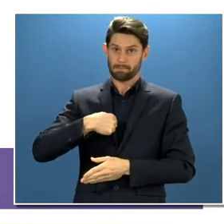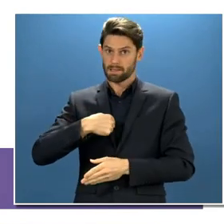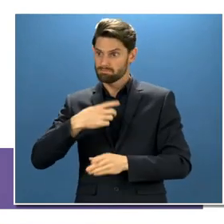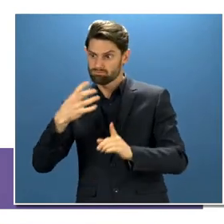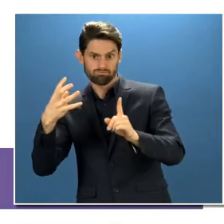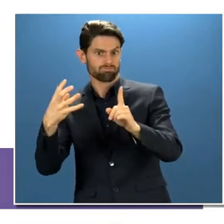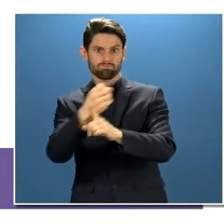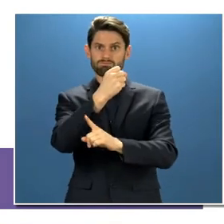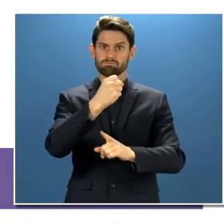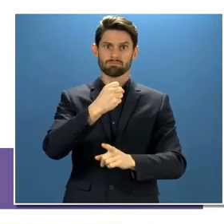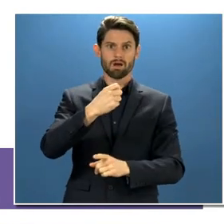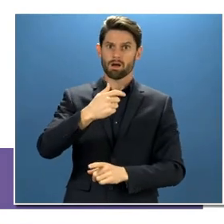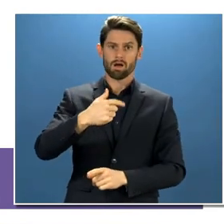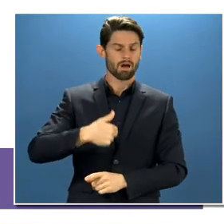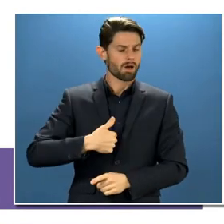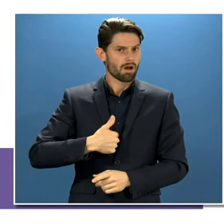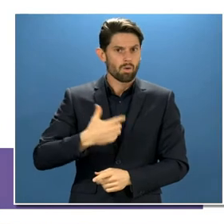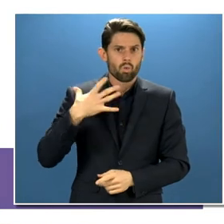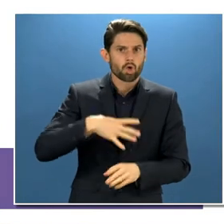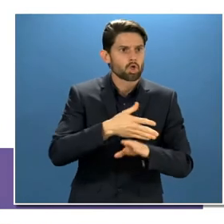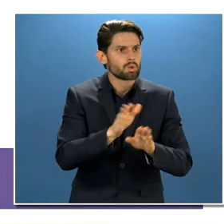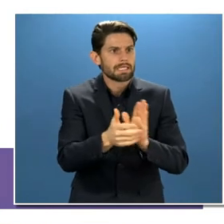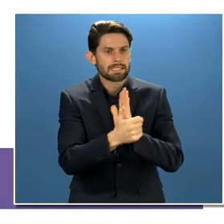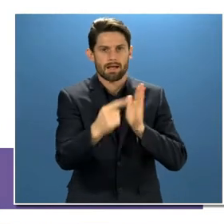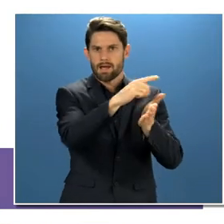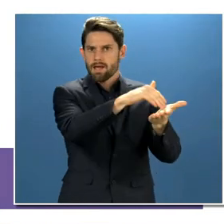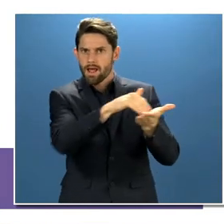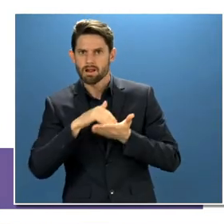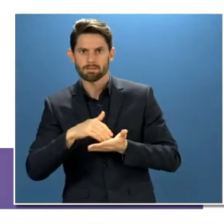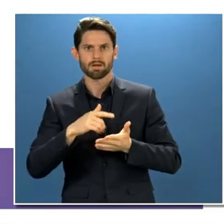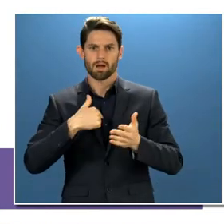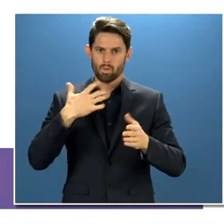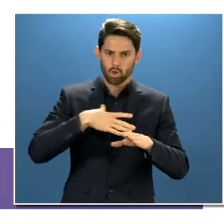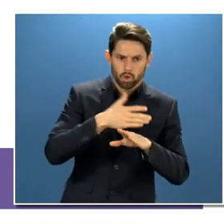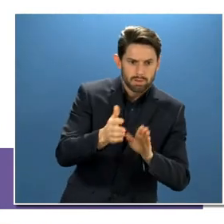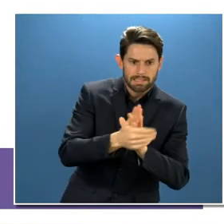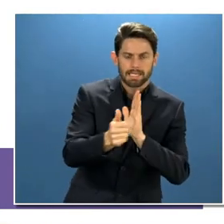I've done that. I've always wanted to help people with disability achieve